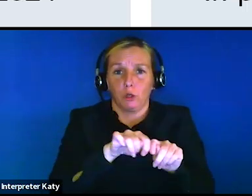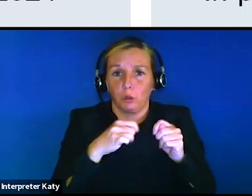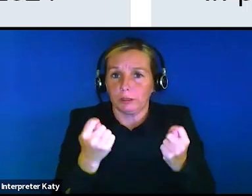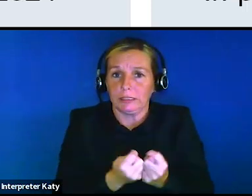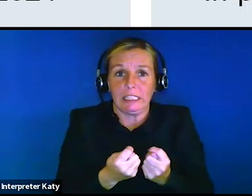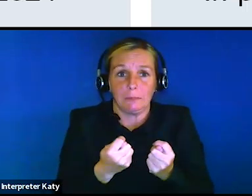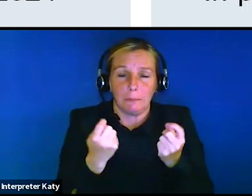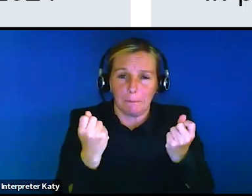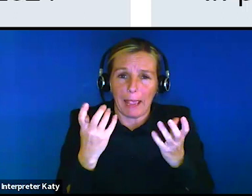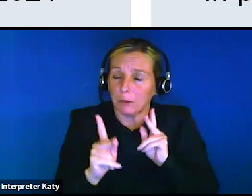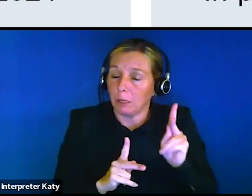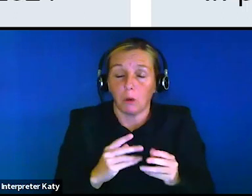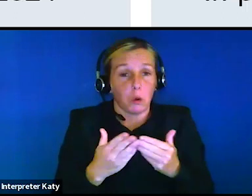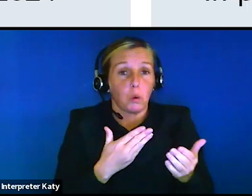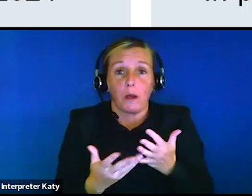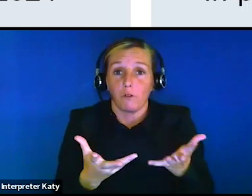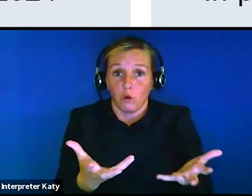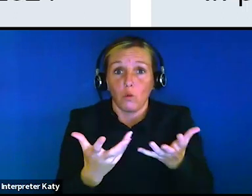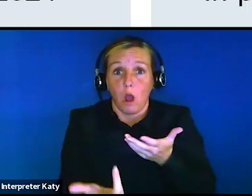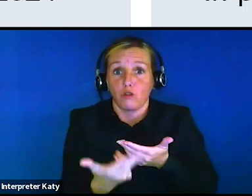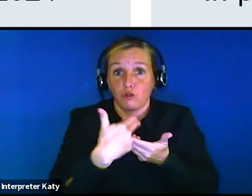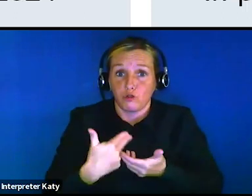whoever you would like to include in these planning discussions